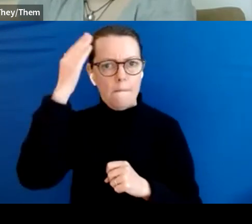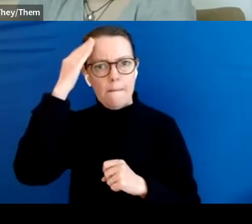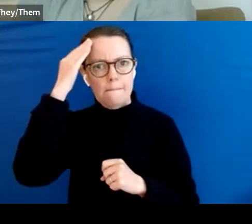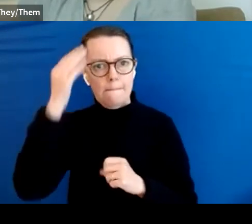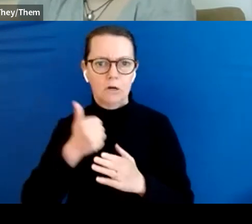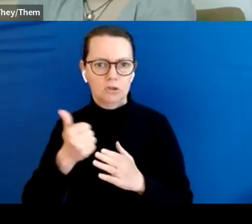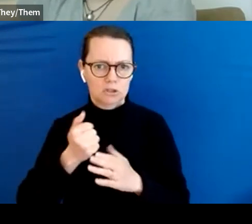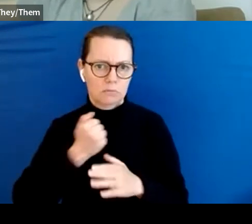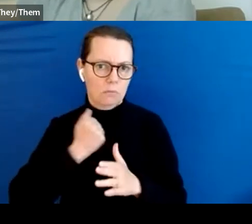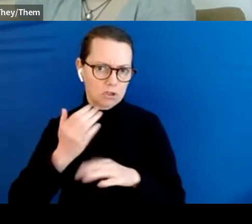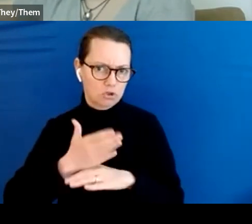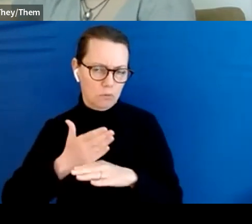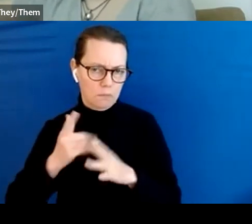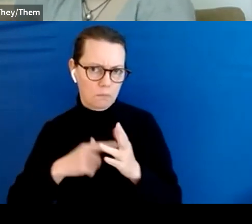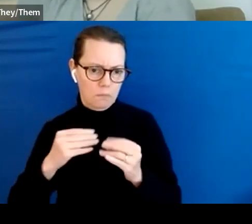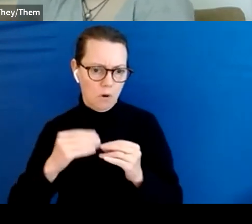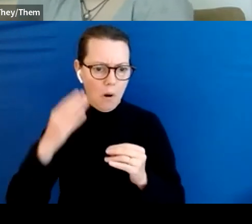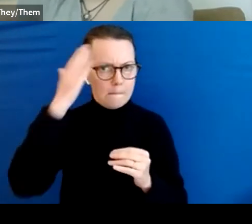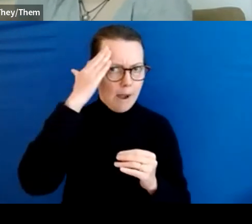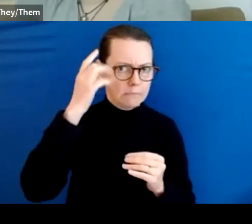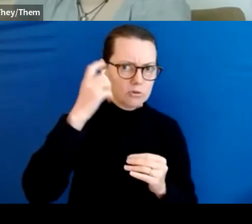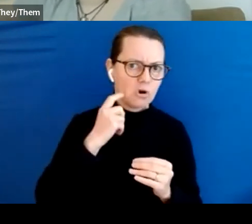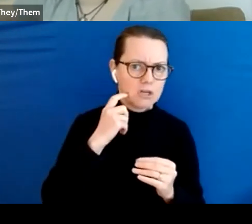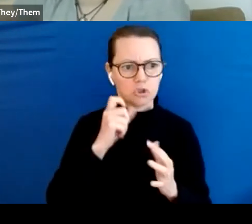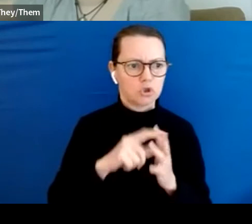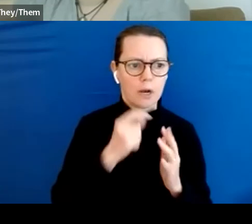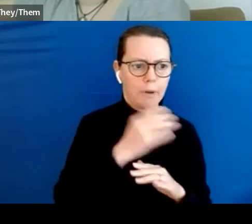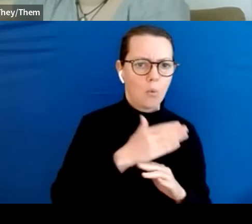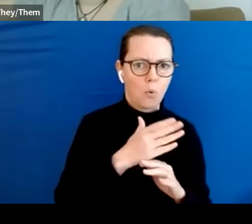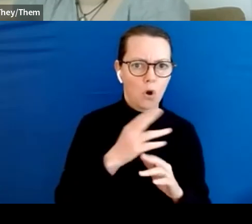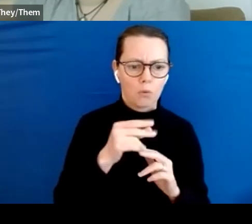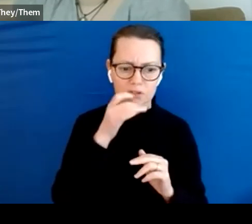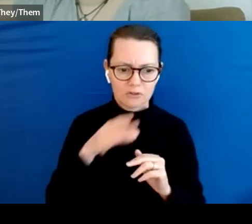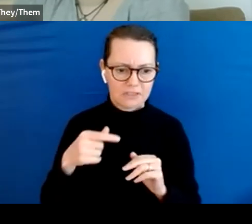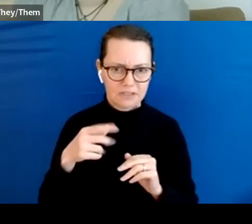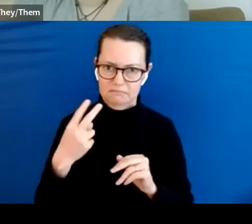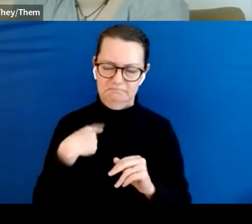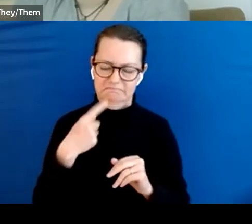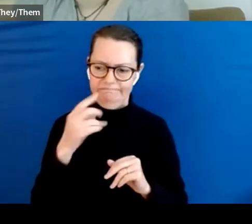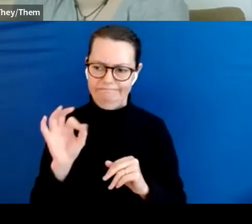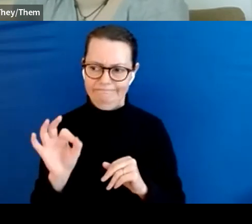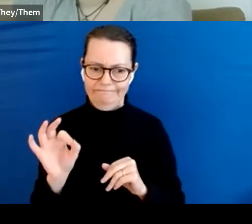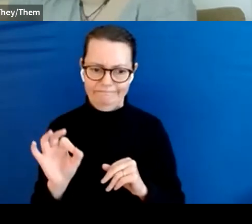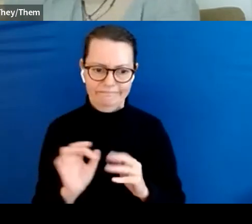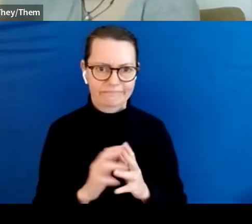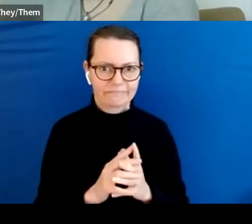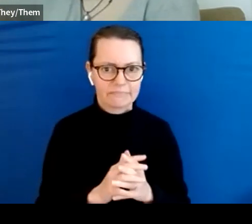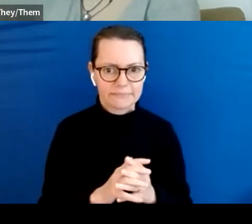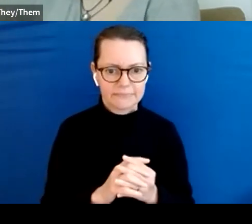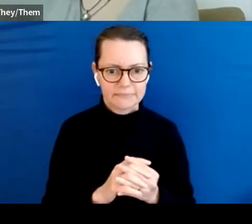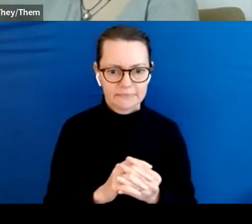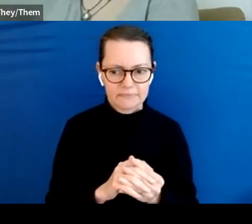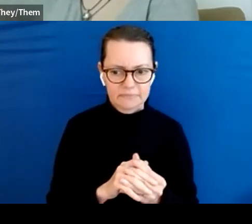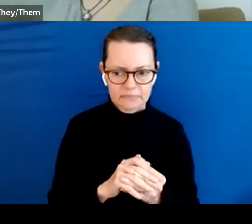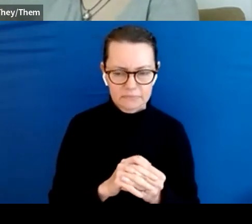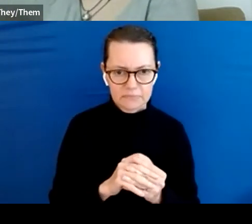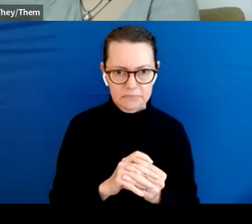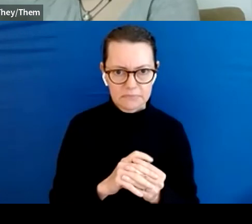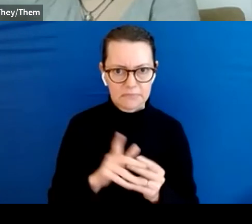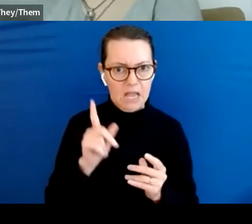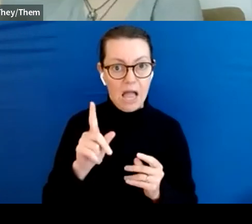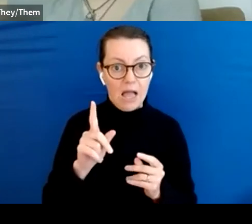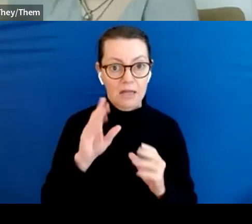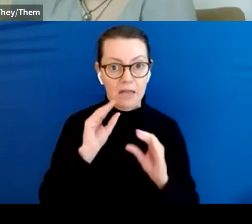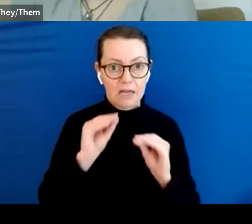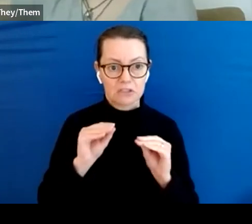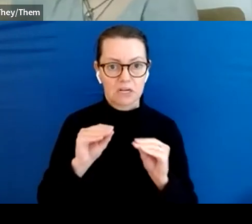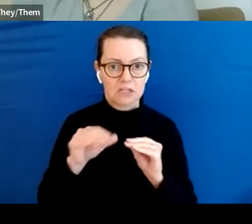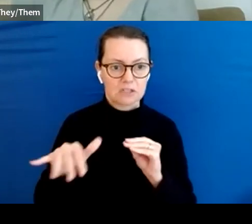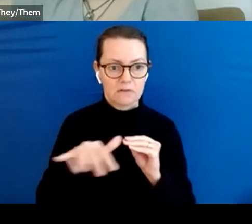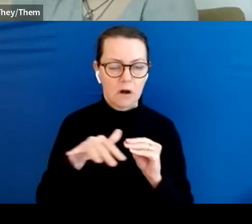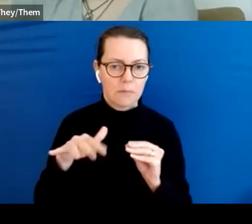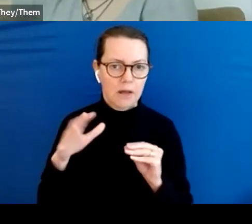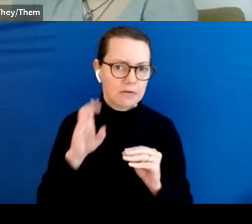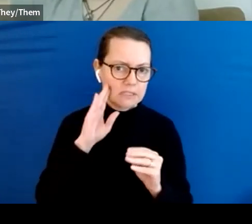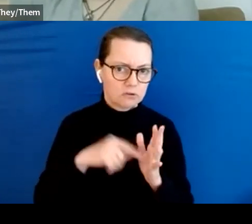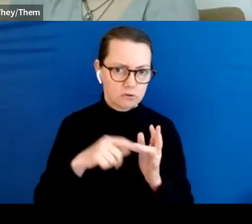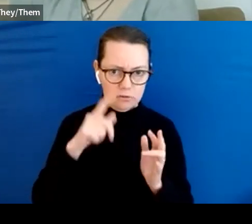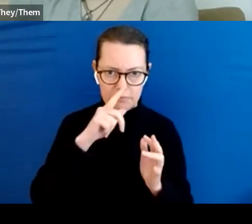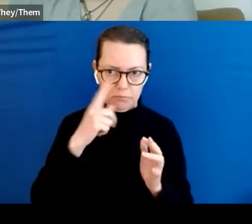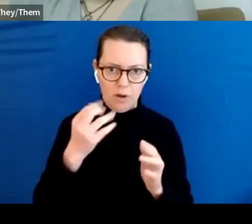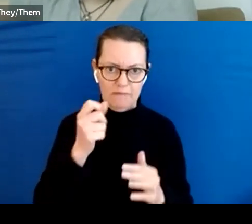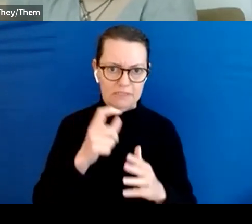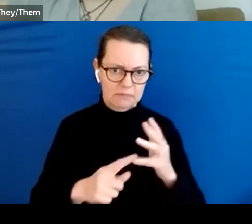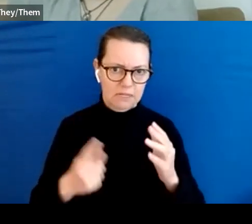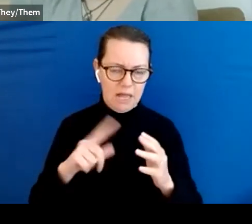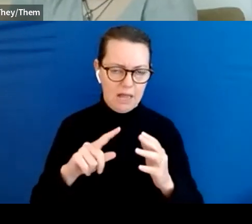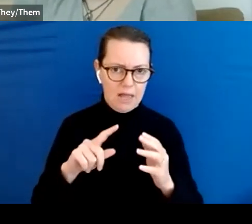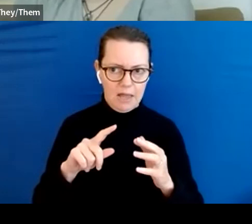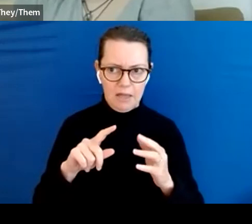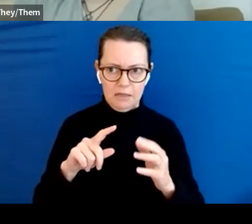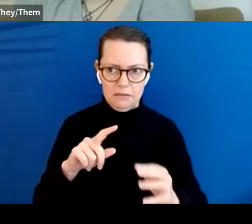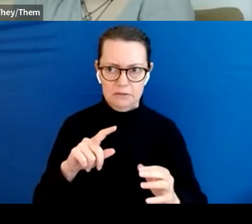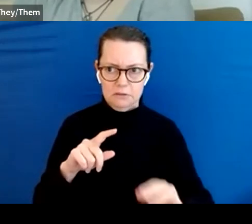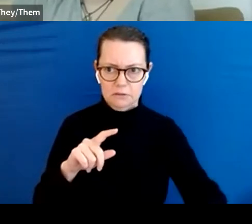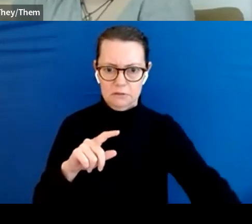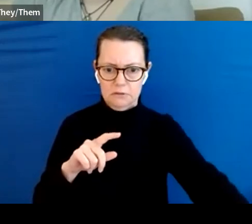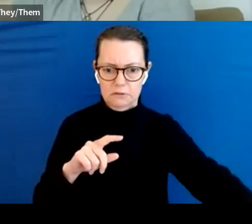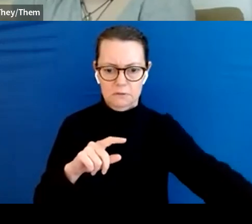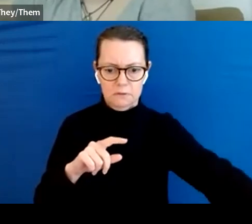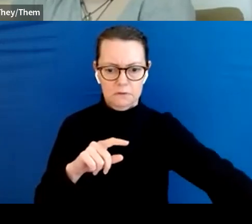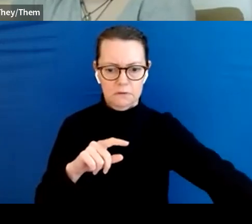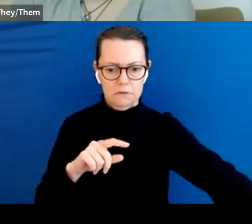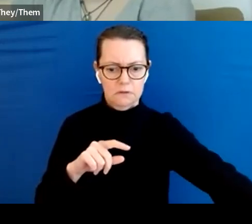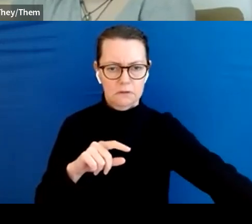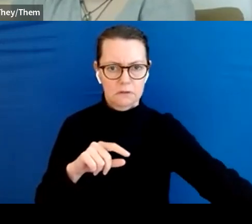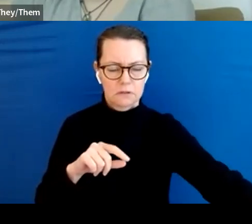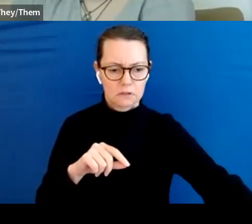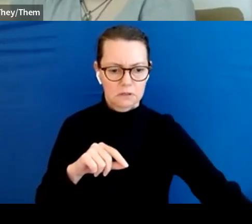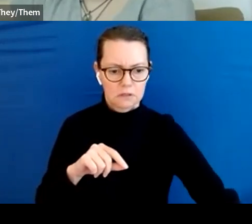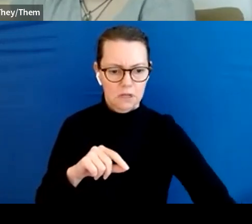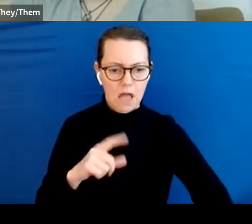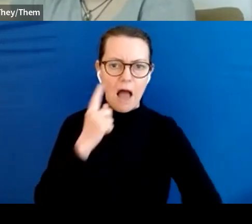mothers or mothers who are trying to feeding work for their children, by not taking seriously because of that. And we just really in the education space we need to listen to people around us who have a disability and source disabled creators content to